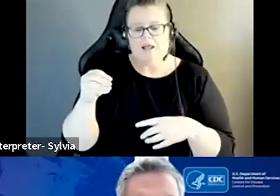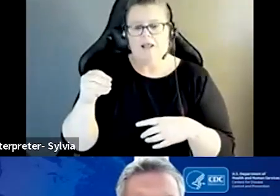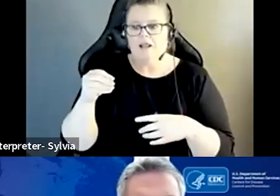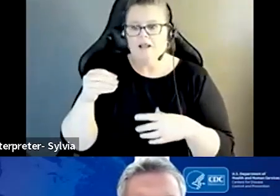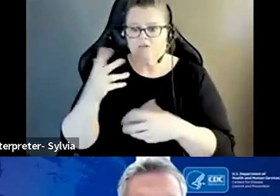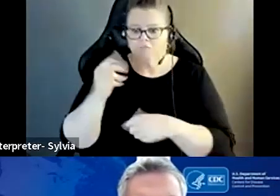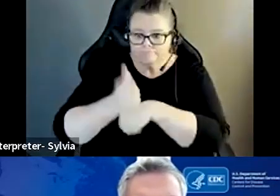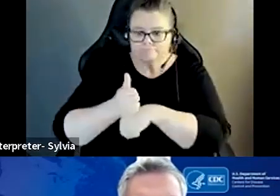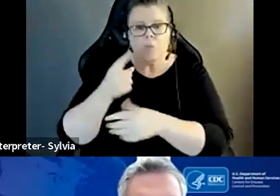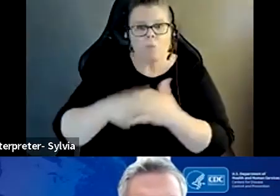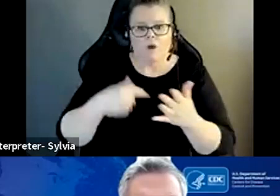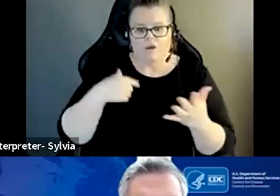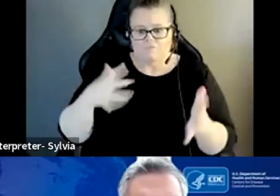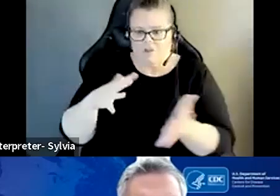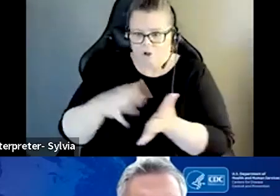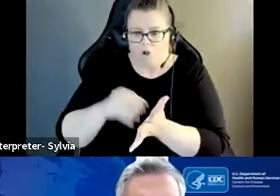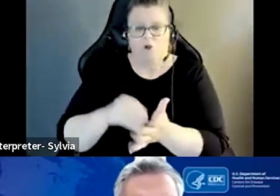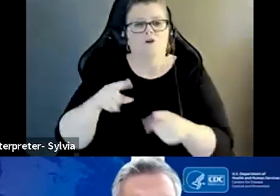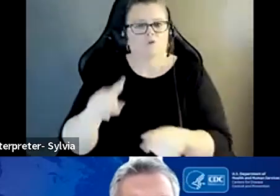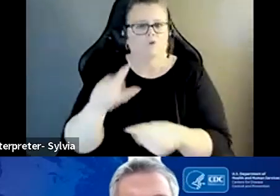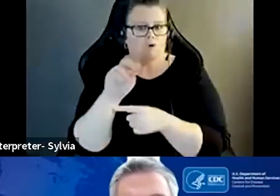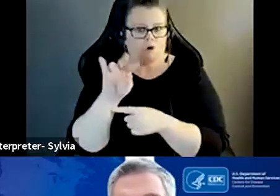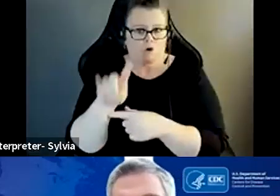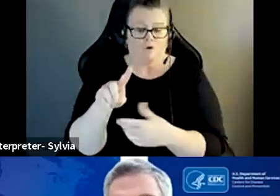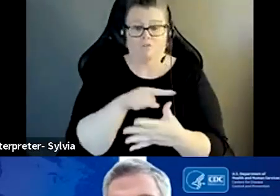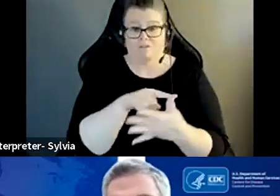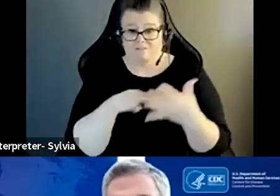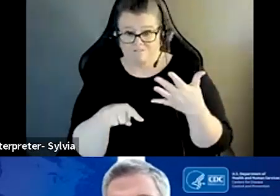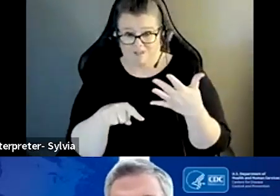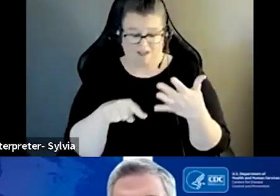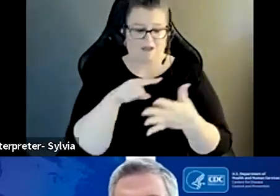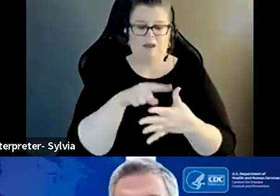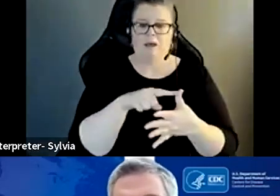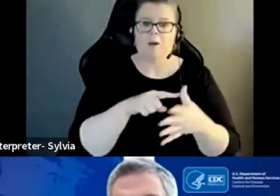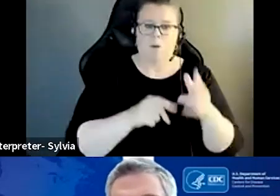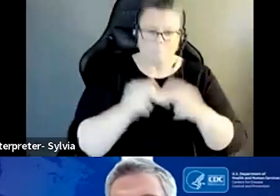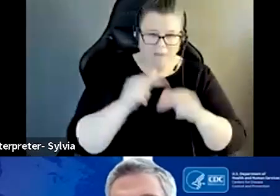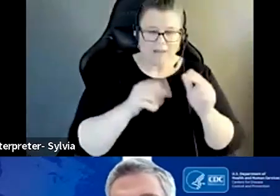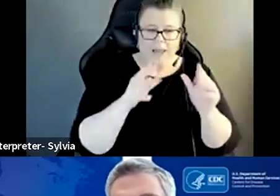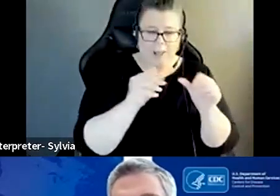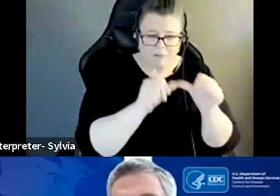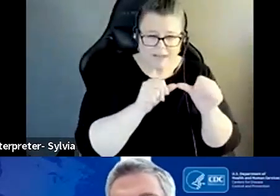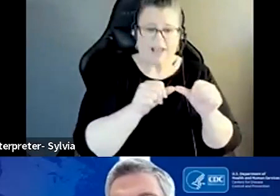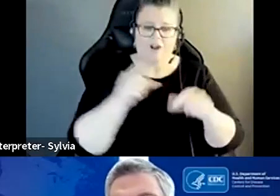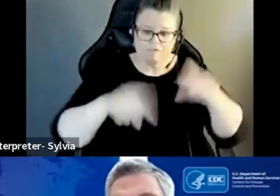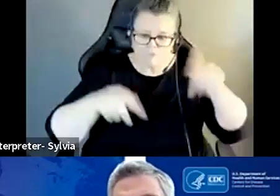These core capabilities are: building and maintaining a diverse public health workforce, developing